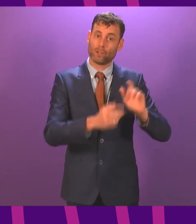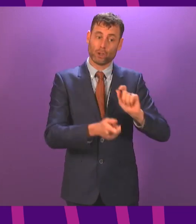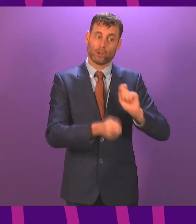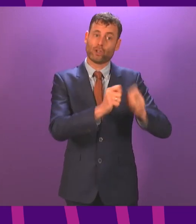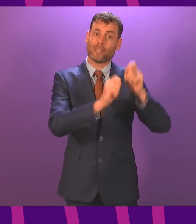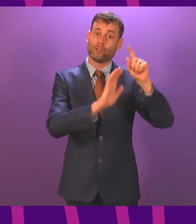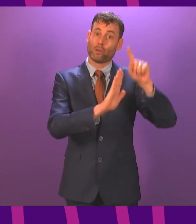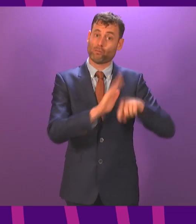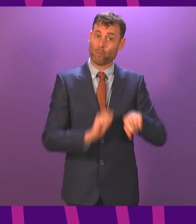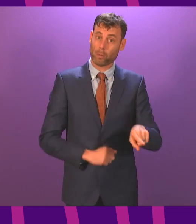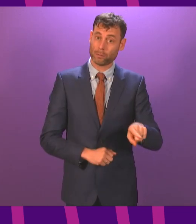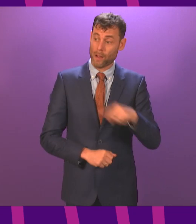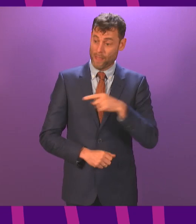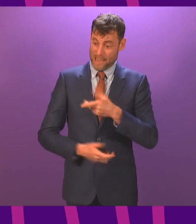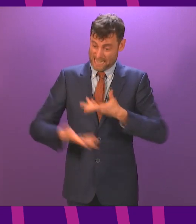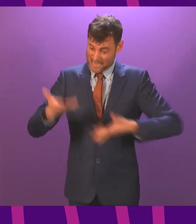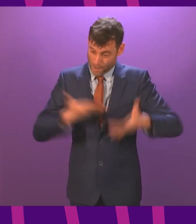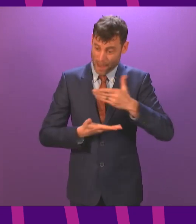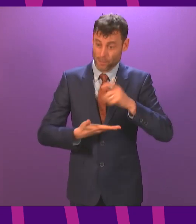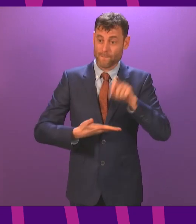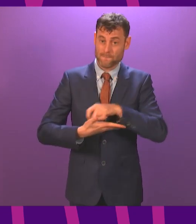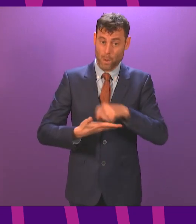they come into effect. The First Minister: If my memory serves me correctly, the last